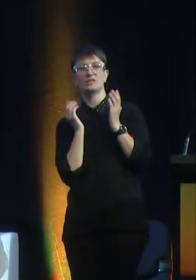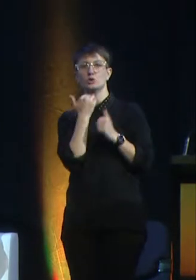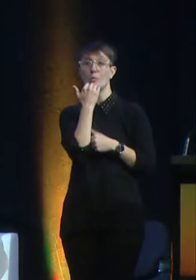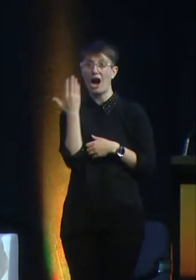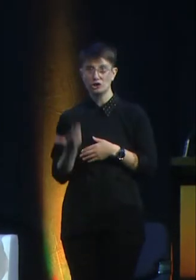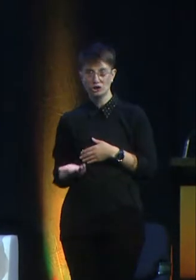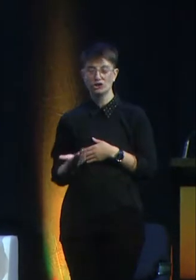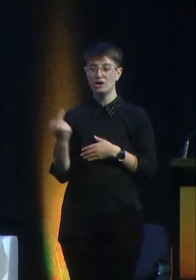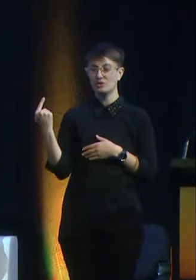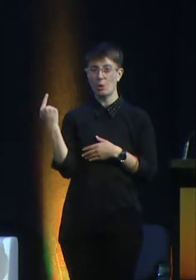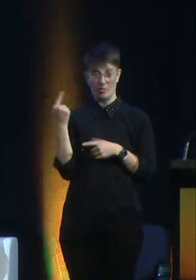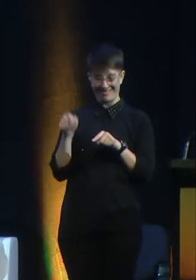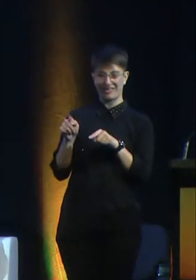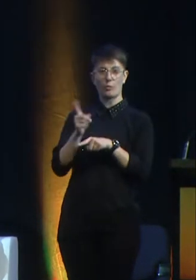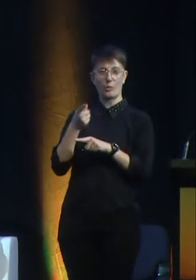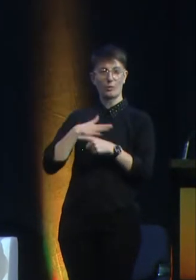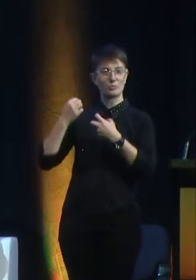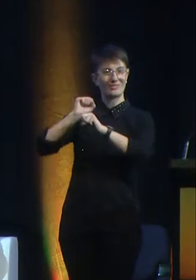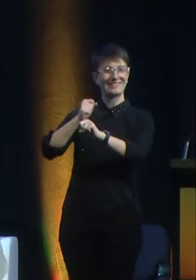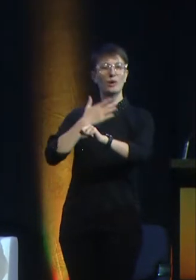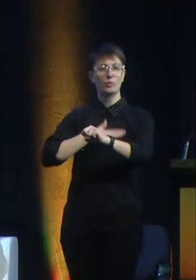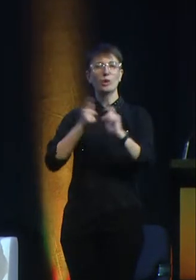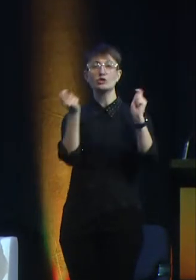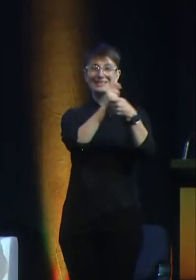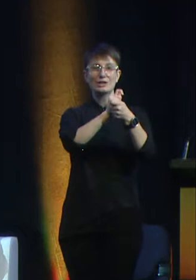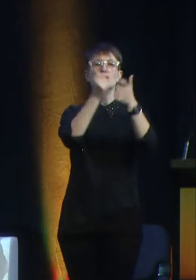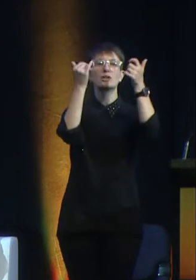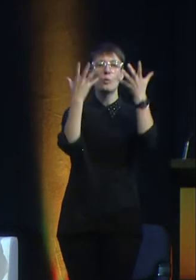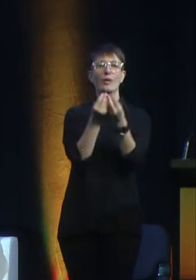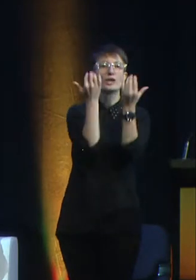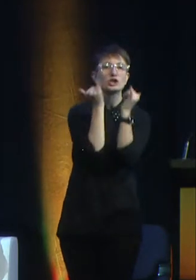What we're designing is a transition that is just and fair. Where working people are